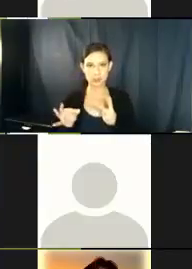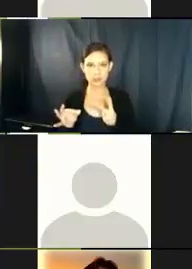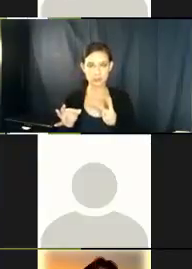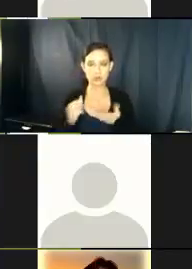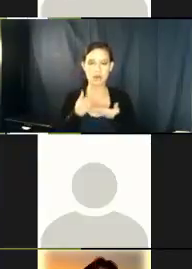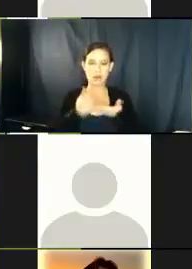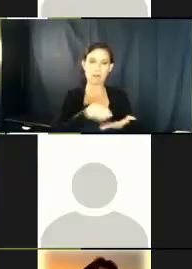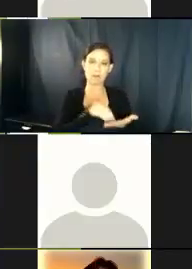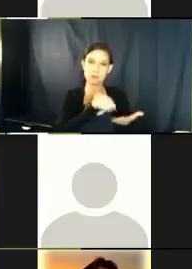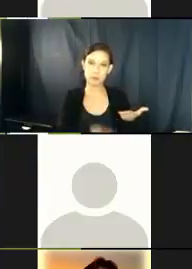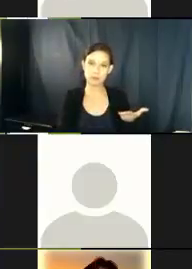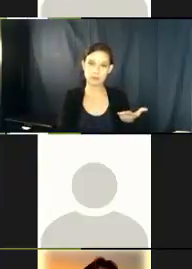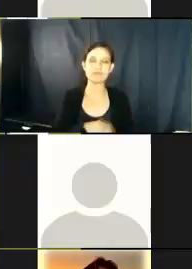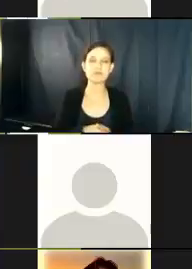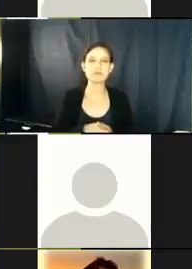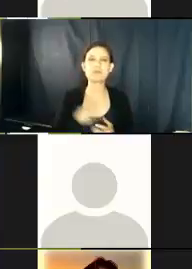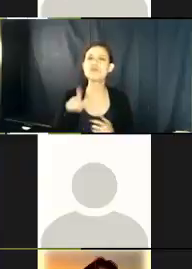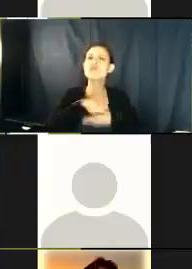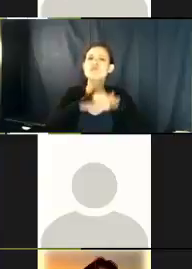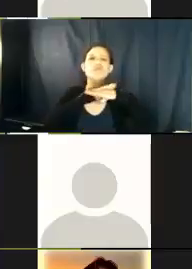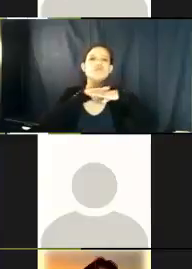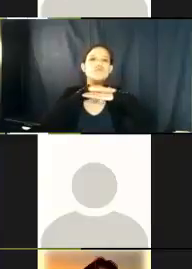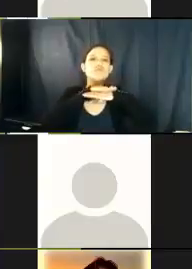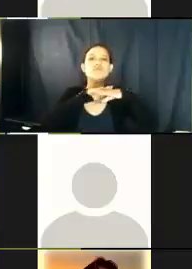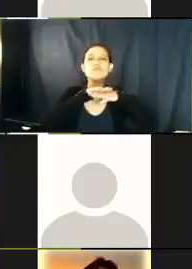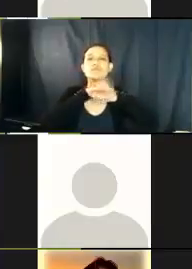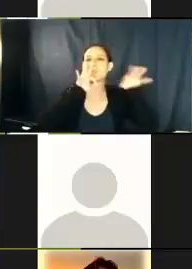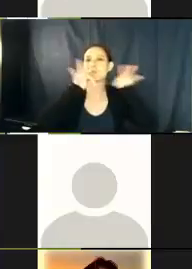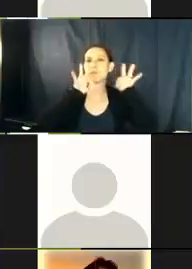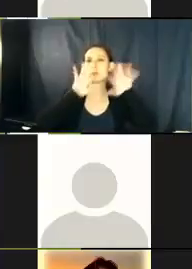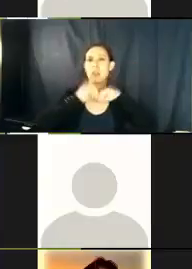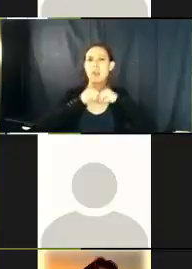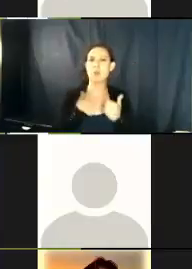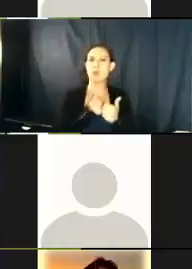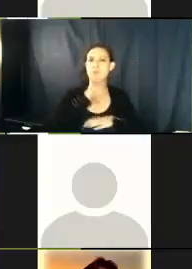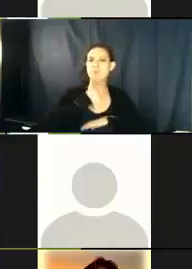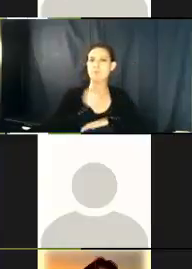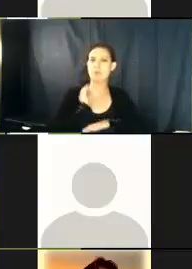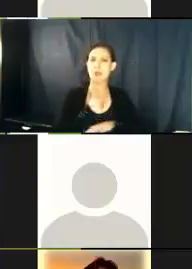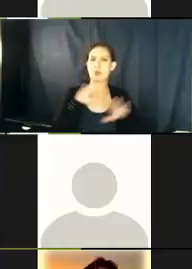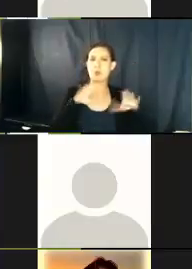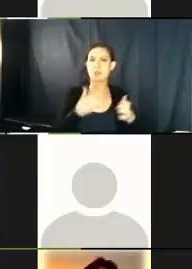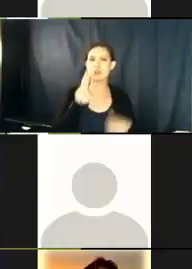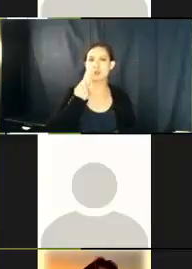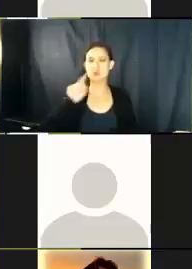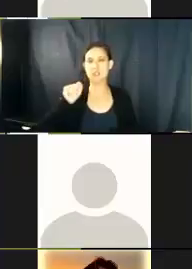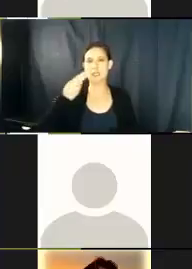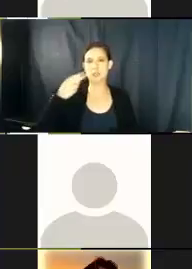But that's just a little bit of an overview of of how we build courses here at UT High School.